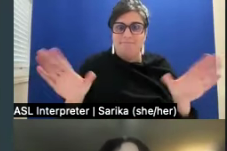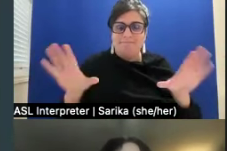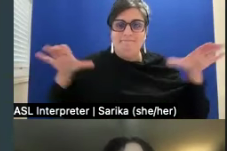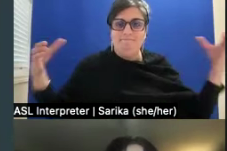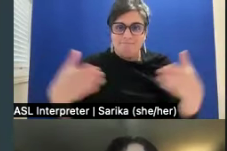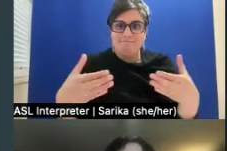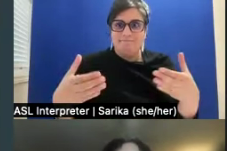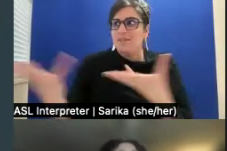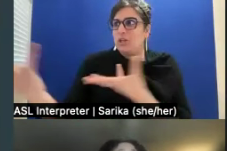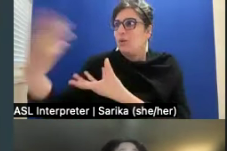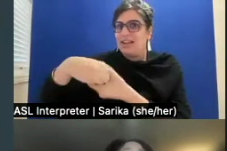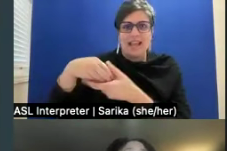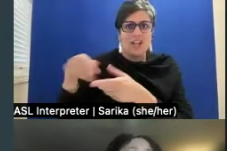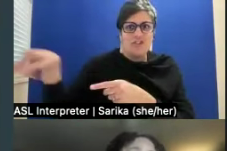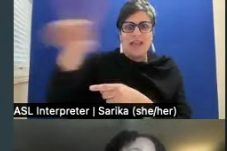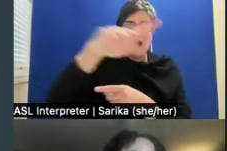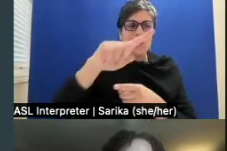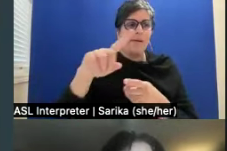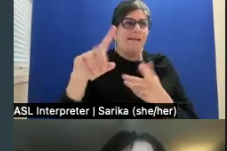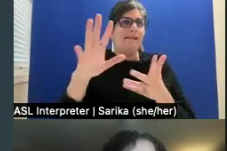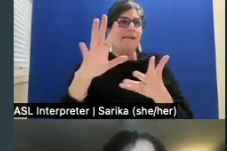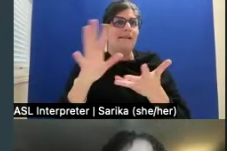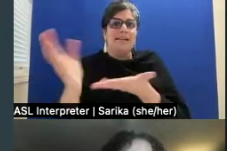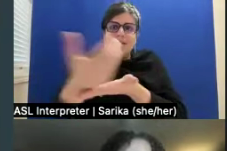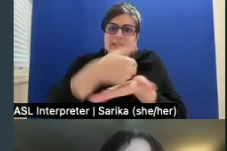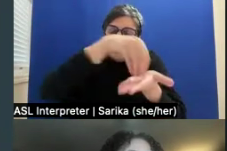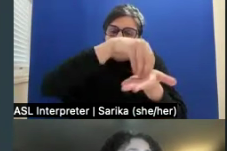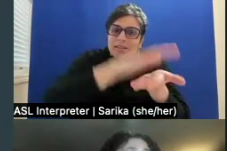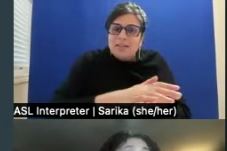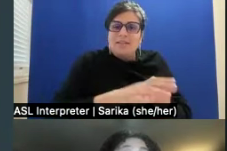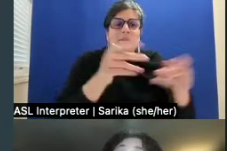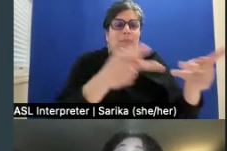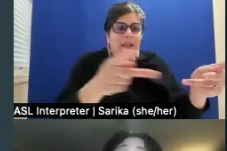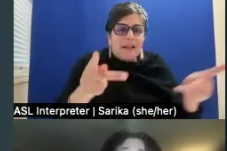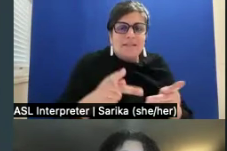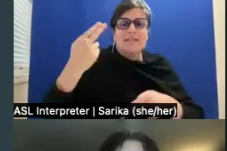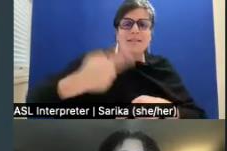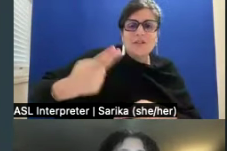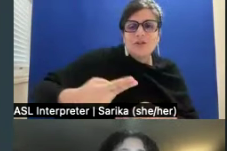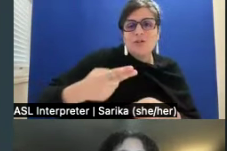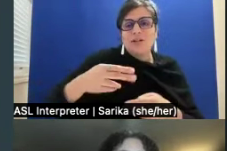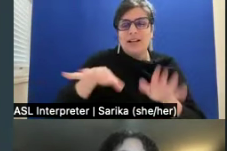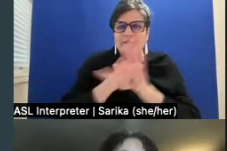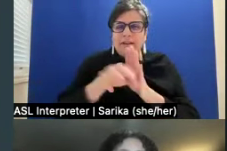and the history and, trying to find media that matched it. And then we moved on to live programs we got.